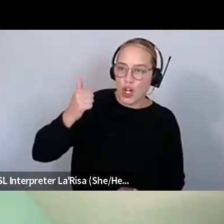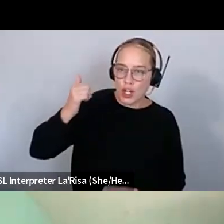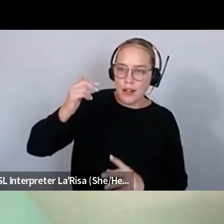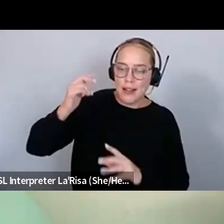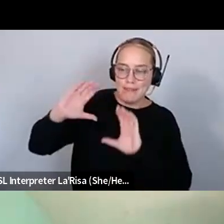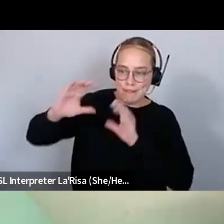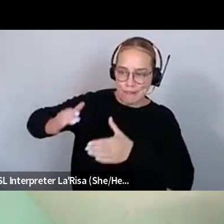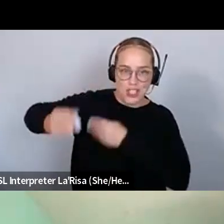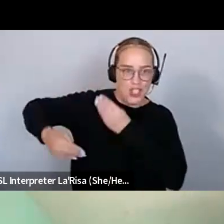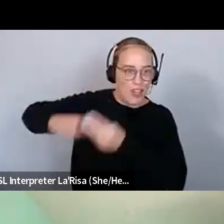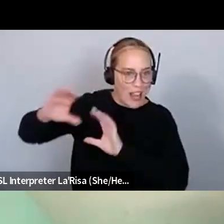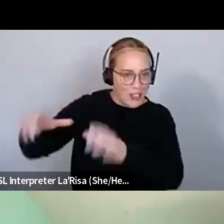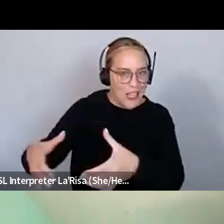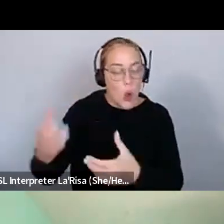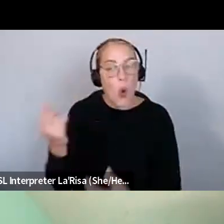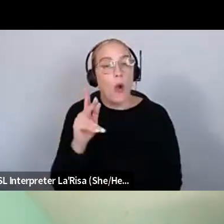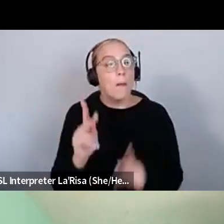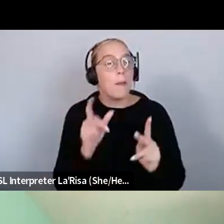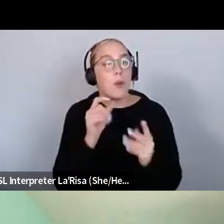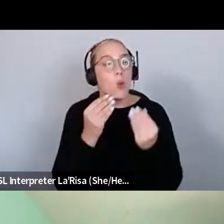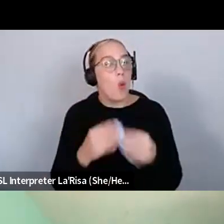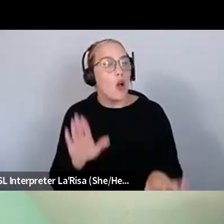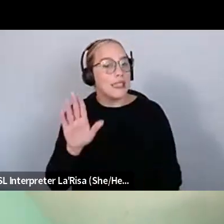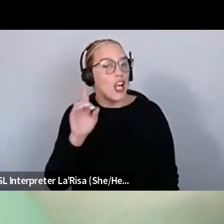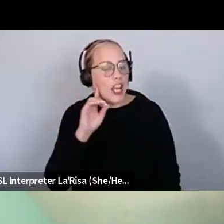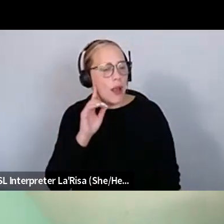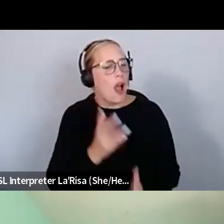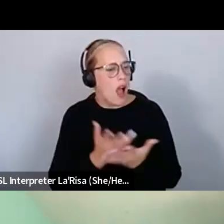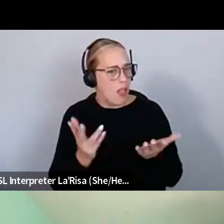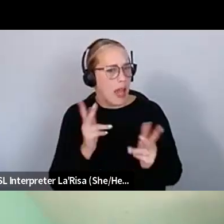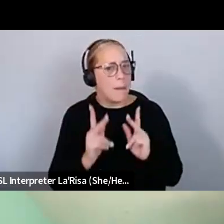the past. Much like ringback tones. Not completely gone. Still used.